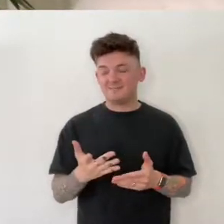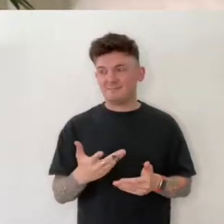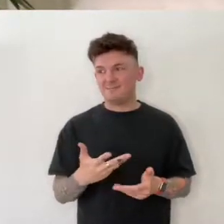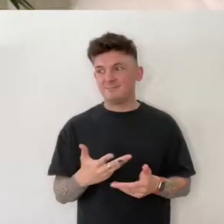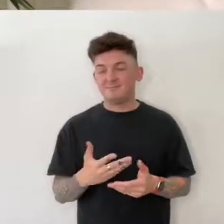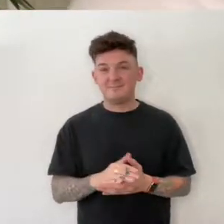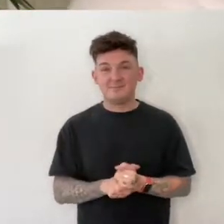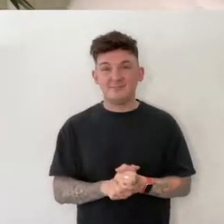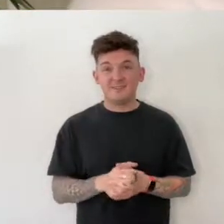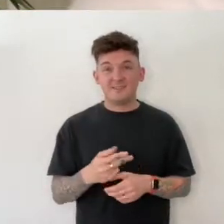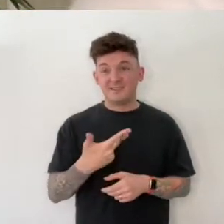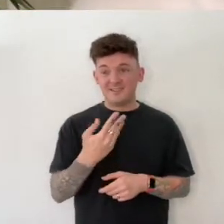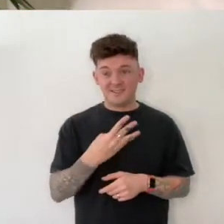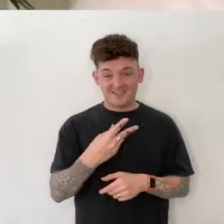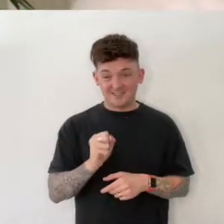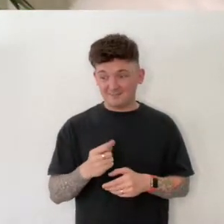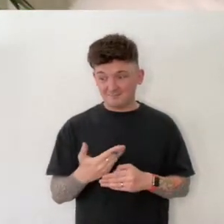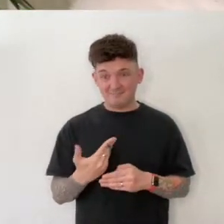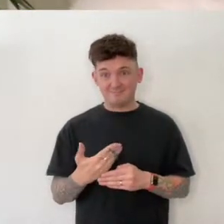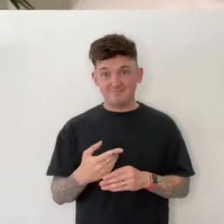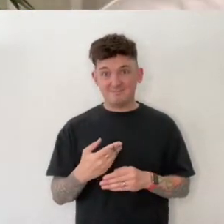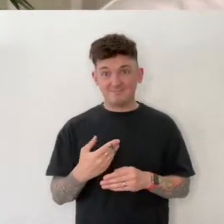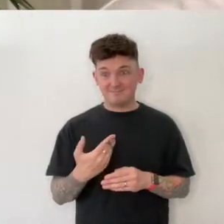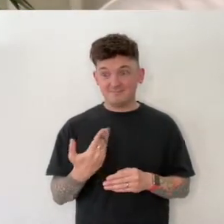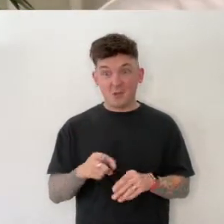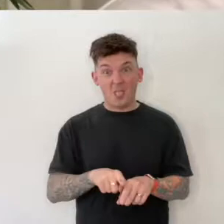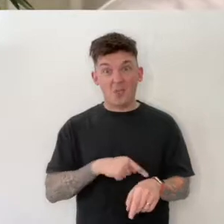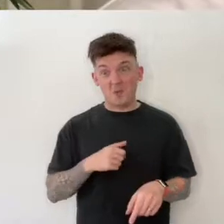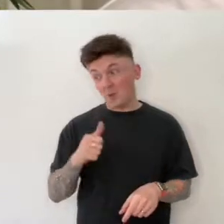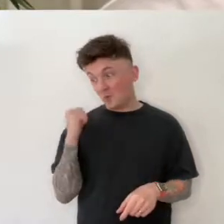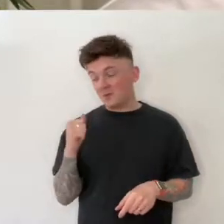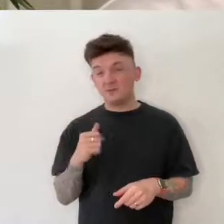because the 1980s were not really that long ago. i remember in the papers in the 1970s